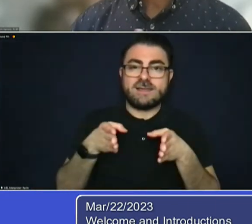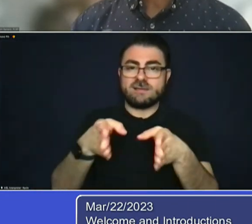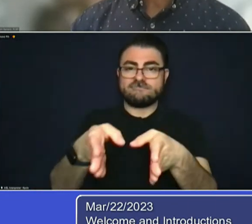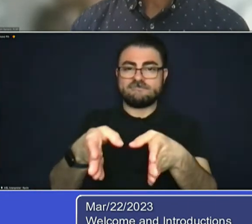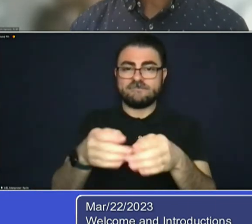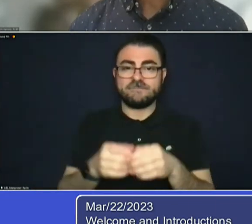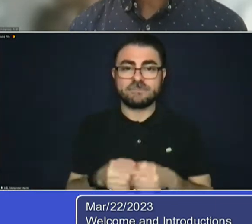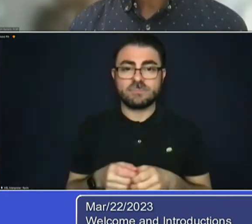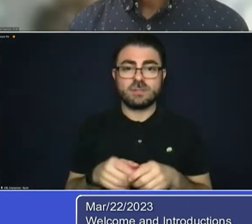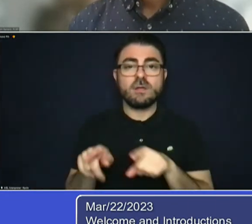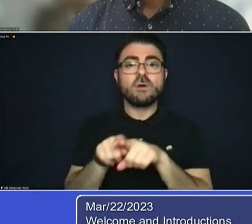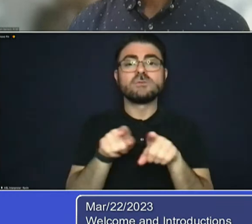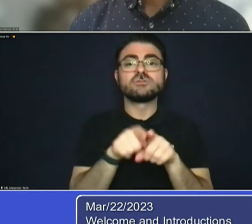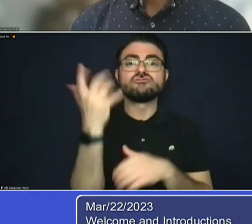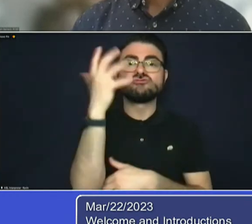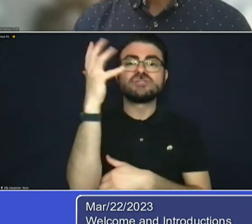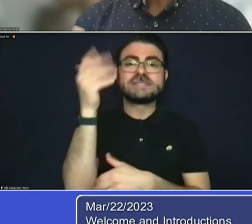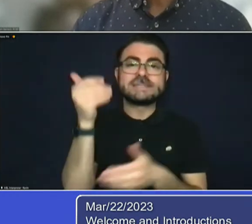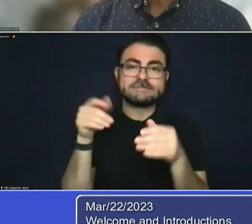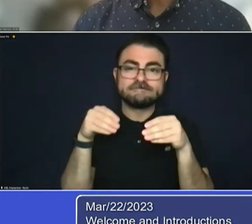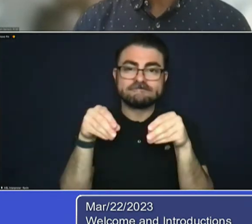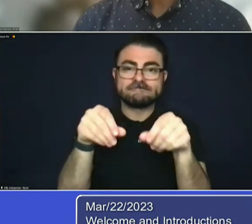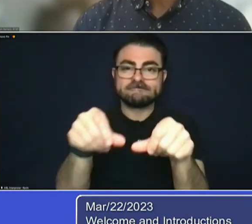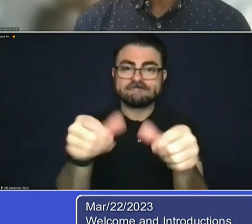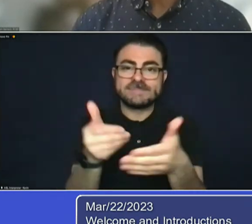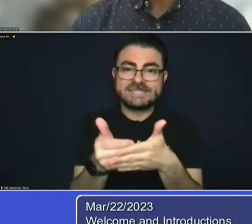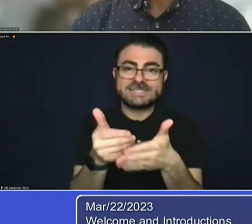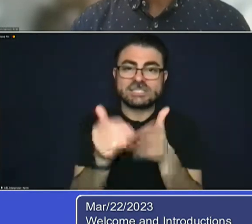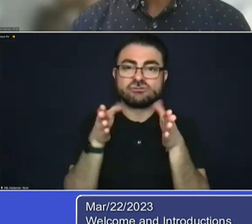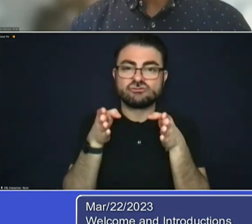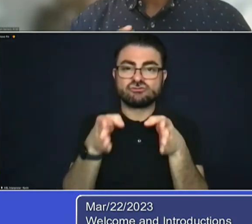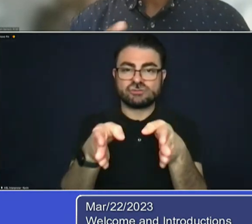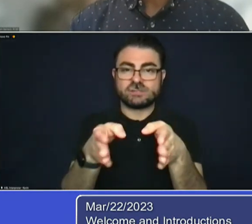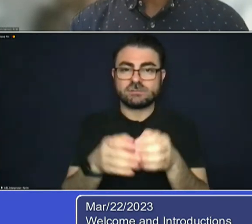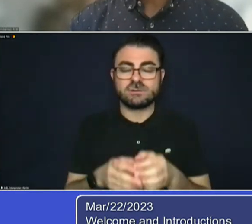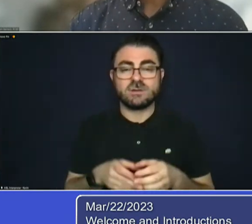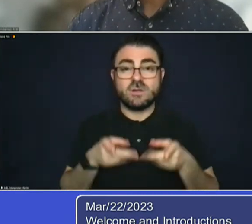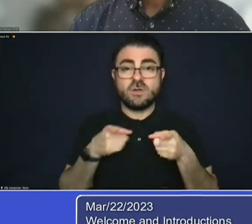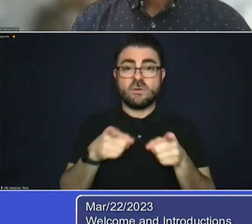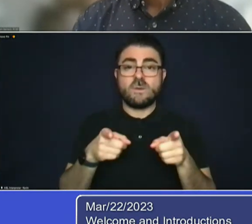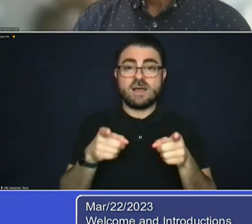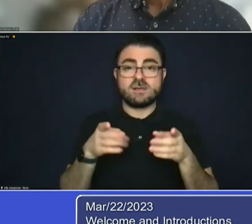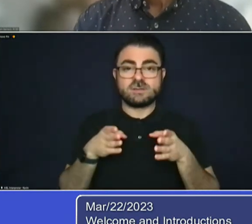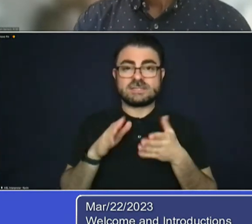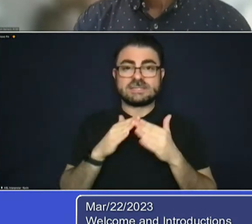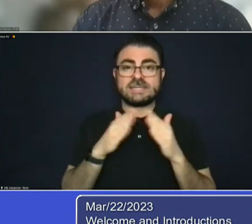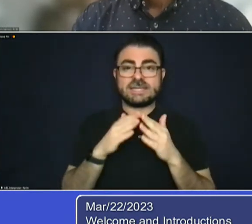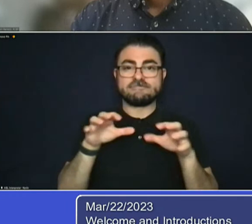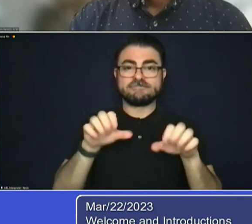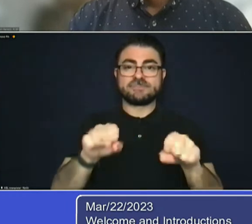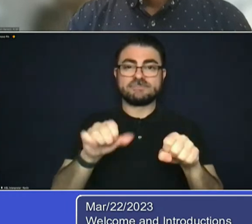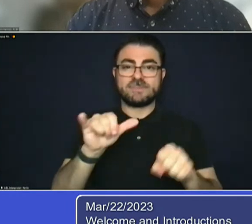AS PART OF THE TRANSITION, IMPROVEMENT OF THAT CAT CORRIDOR.